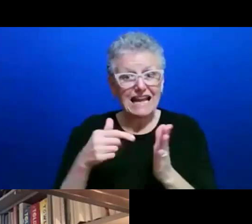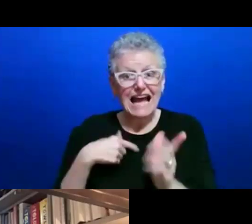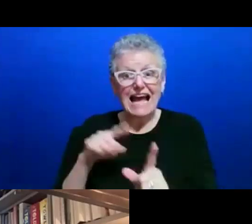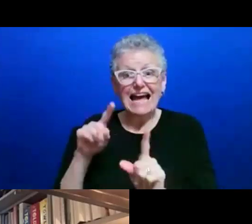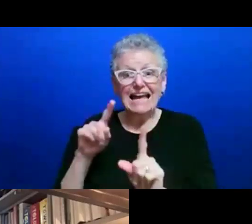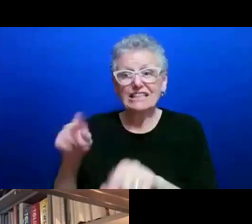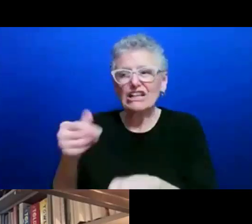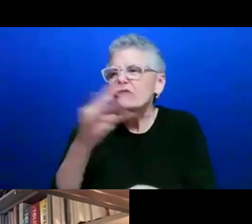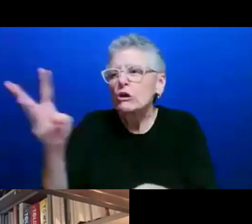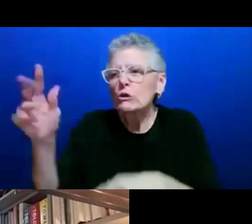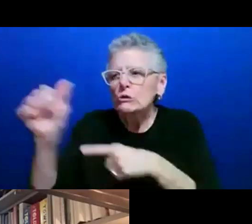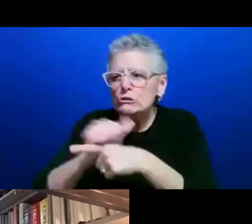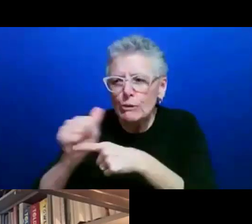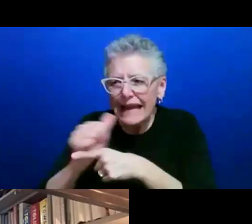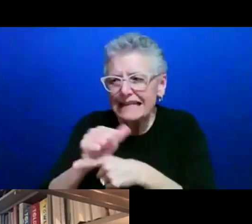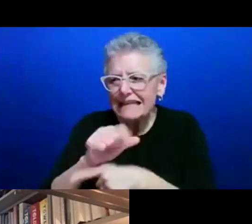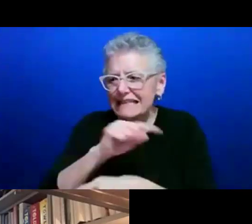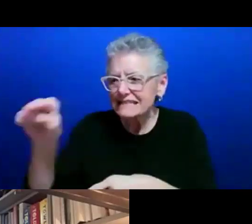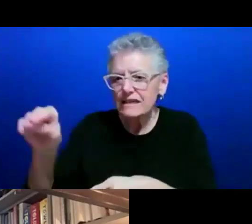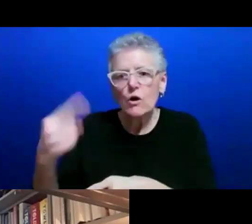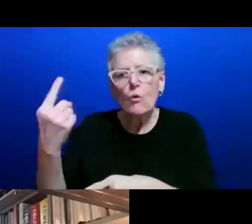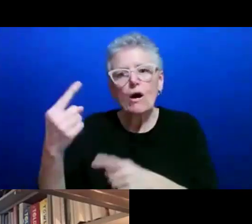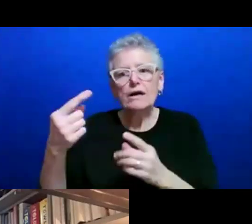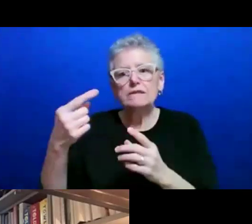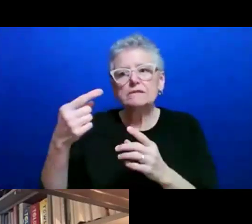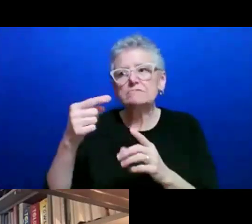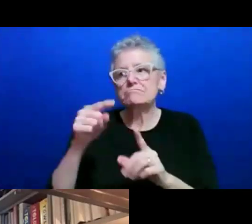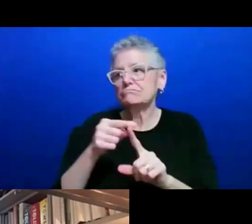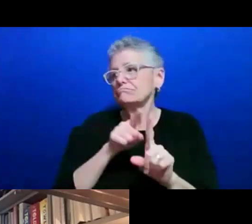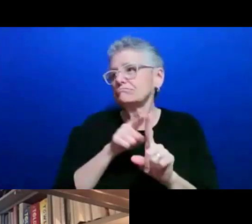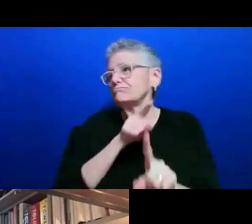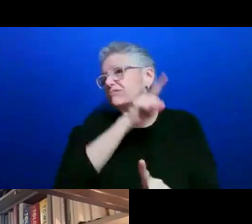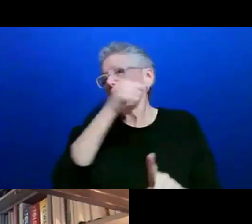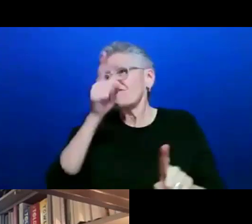of trainings. One was on the other side of the state even. That was specifically